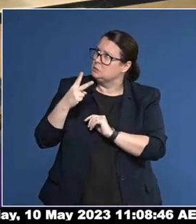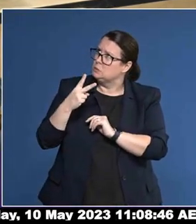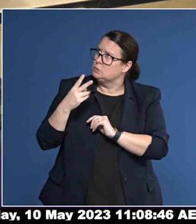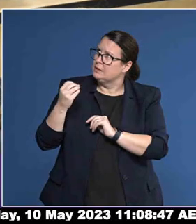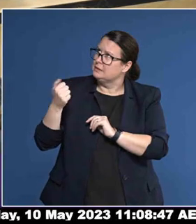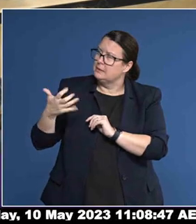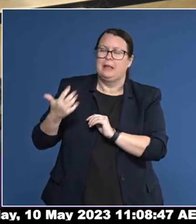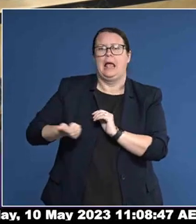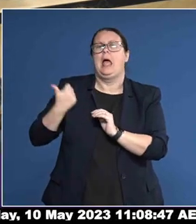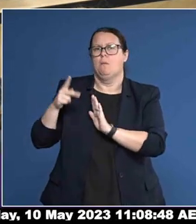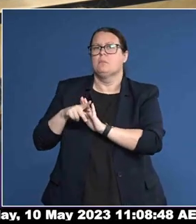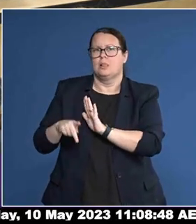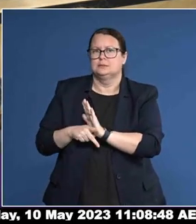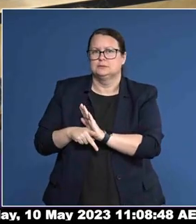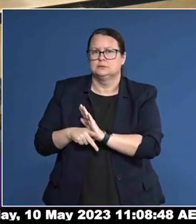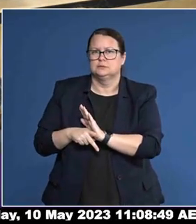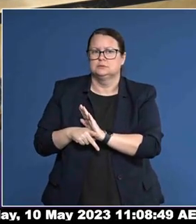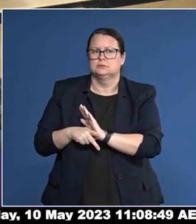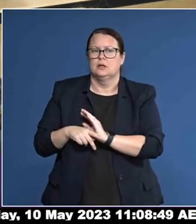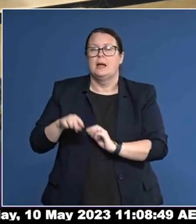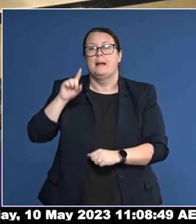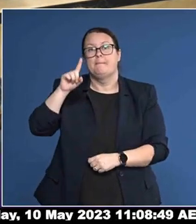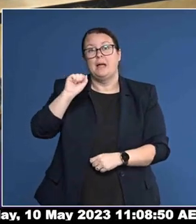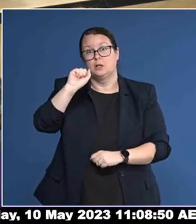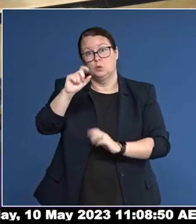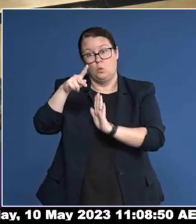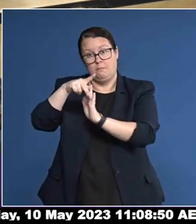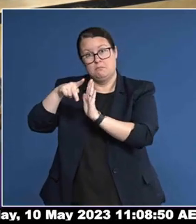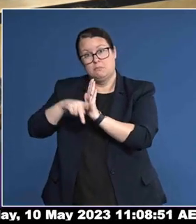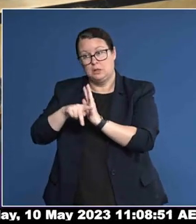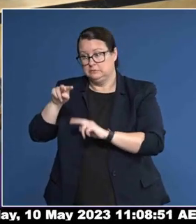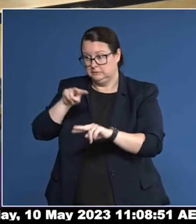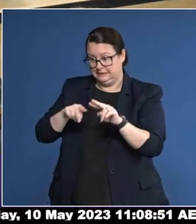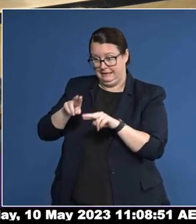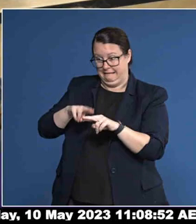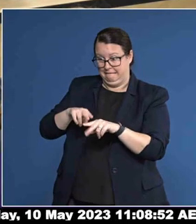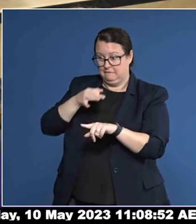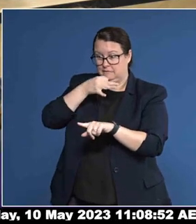Your policy, though, in terms of assessing risk of harm for children, it was